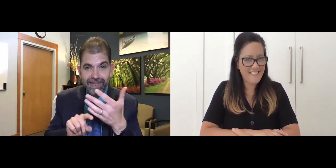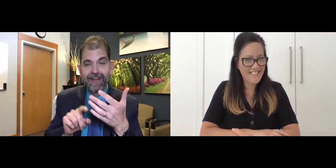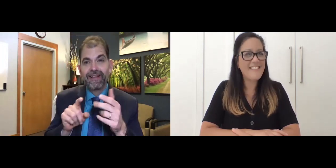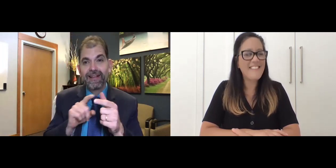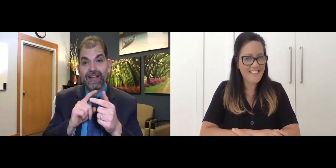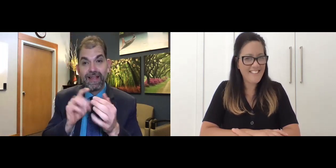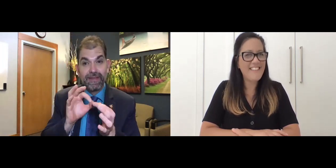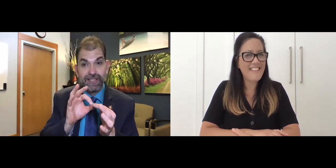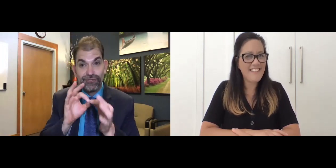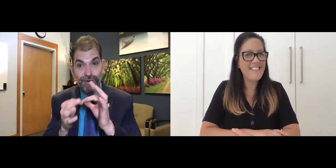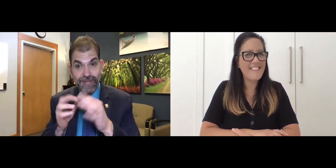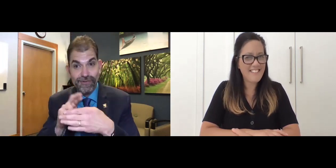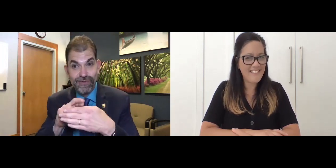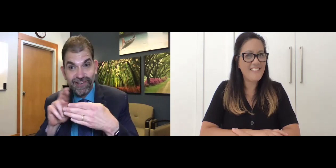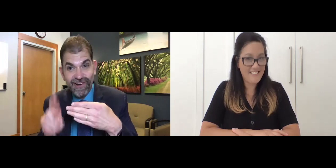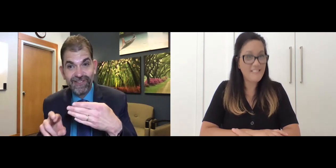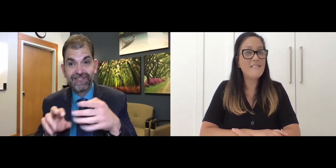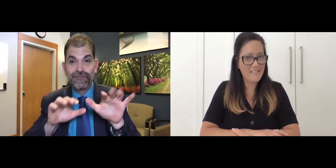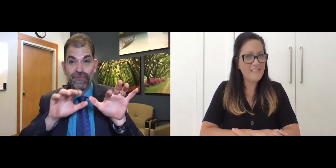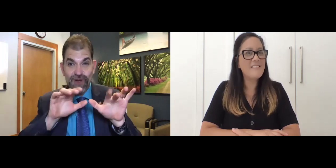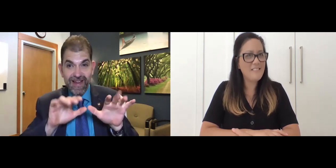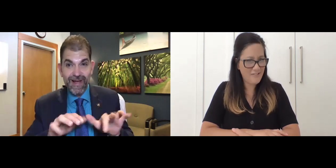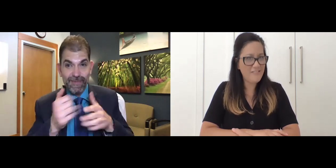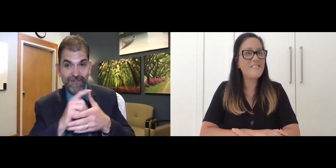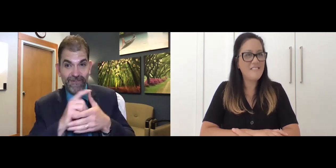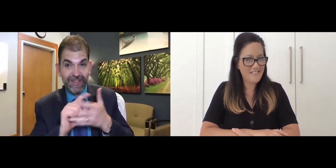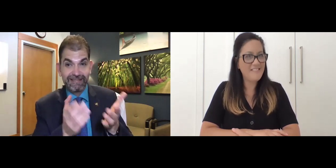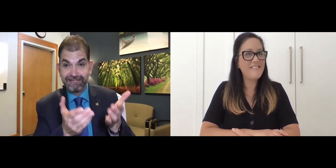I love scoring them and I love interpreting those tests as well.